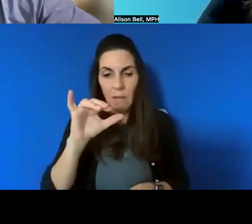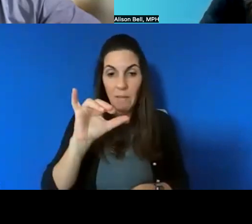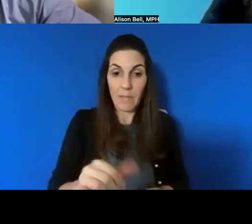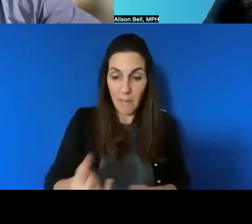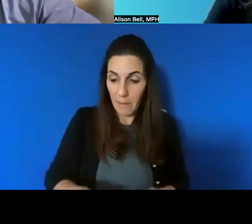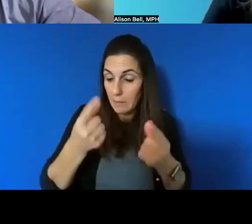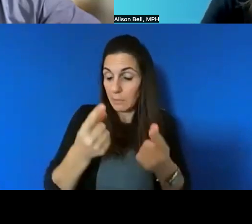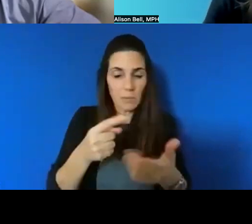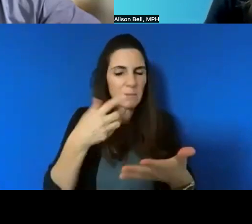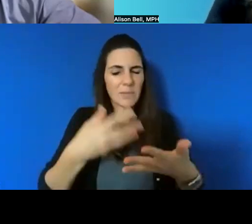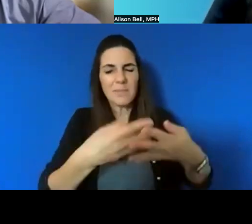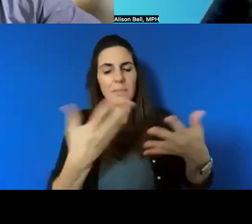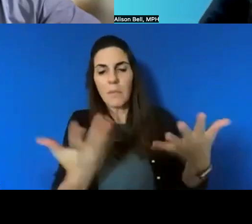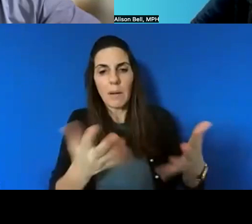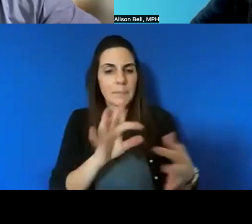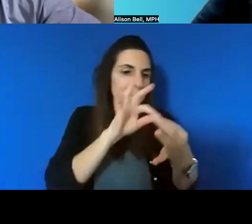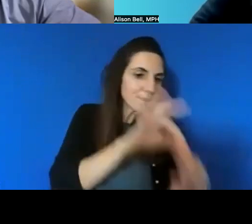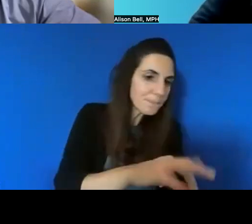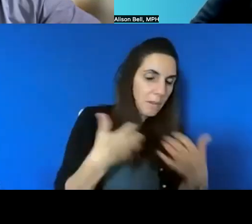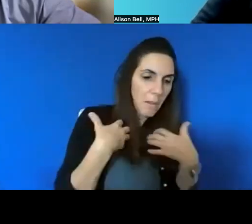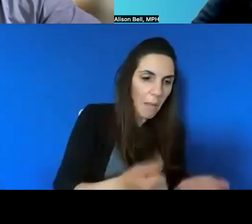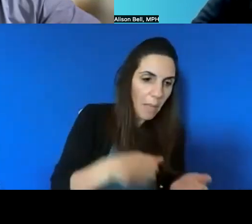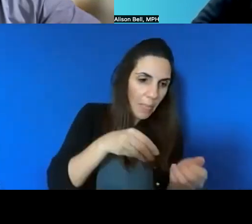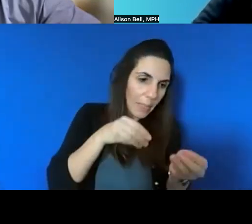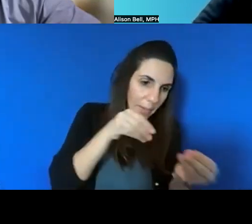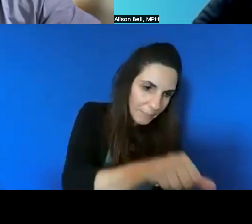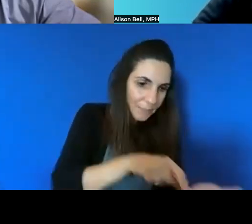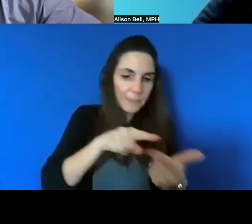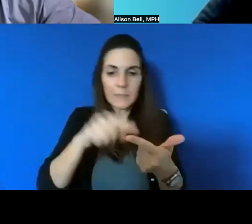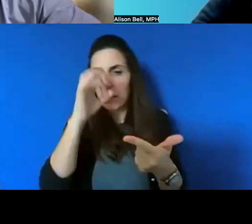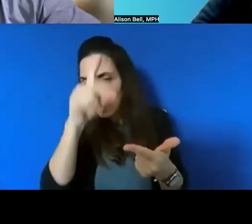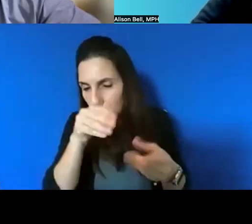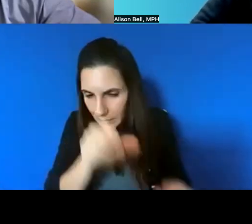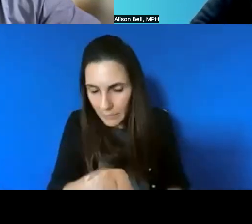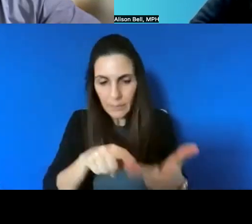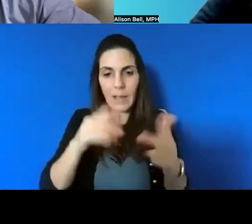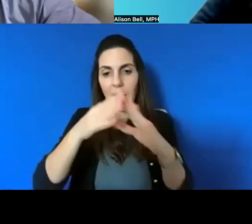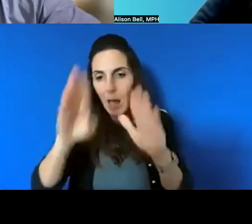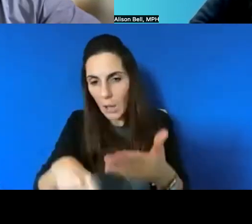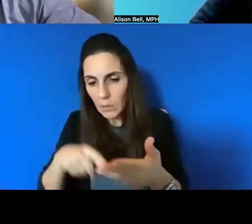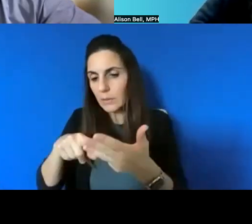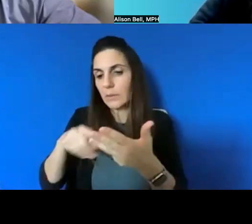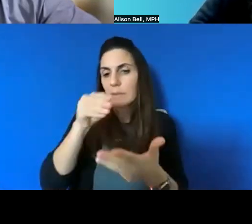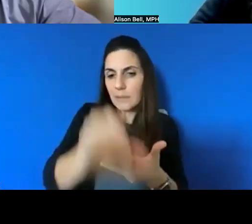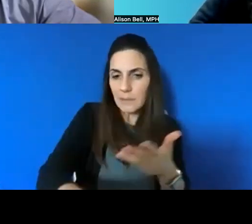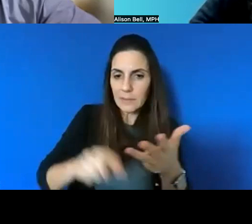anywhere related to health education housing transportation and more and the great thing is